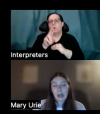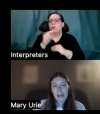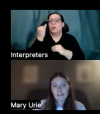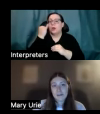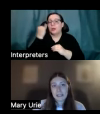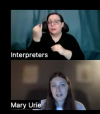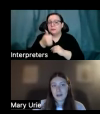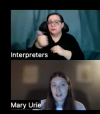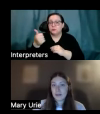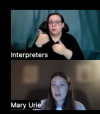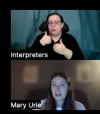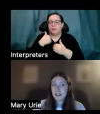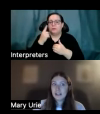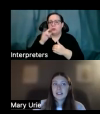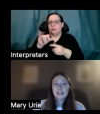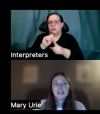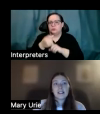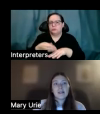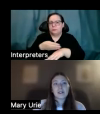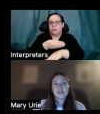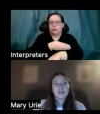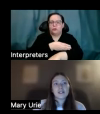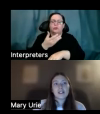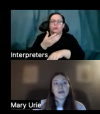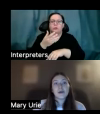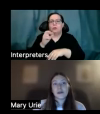have to make the situation better, or concerns that you or